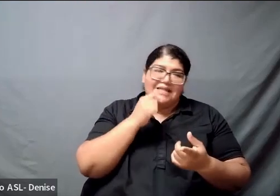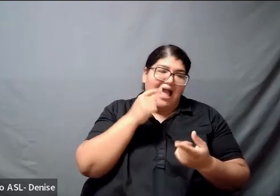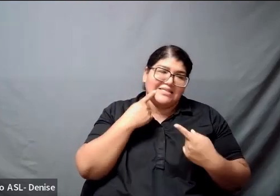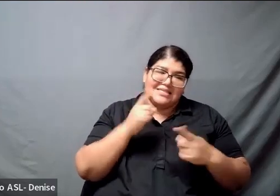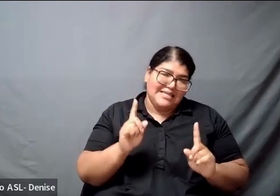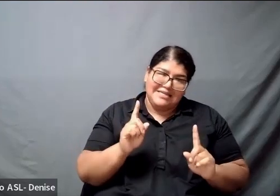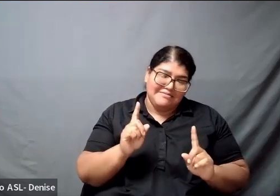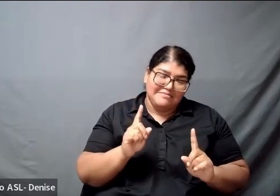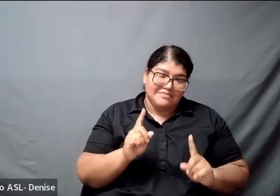Well, we love your middle grade books.